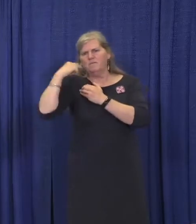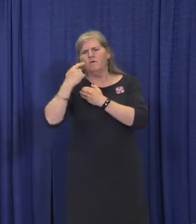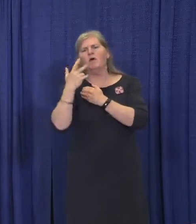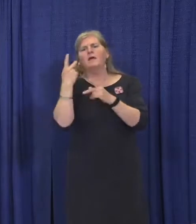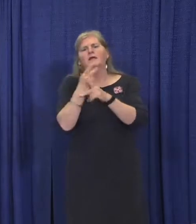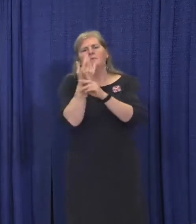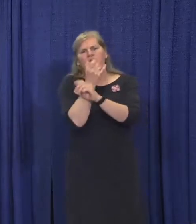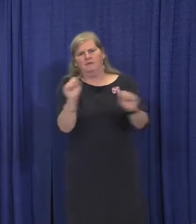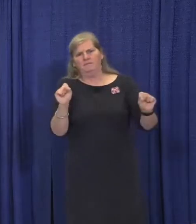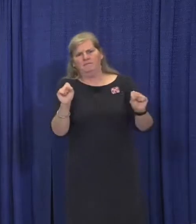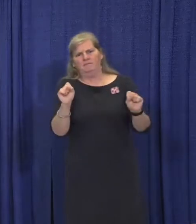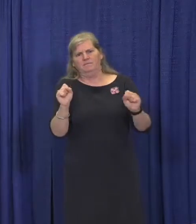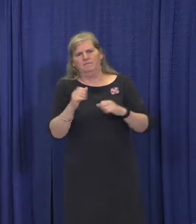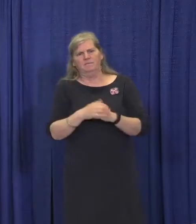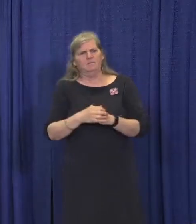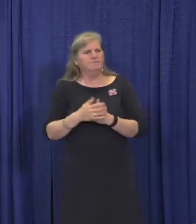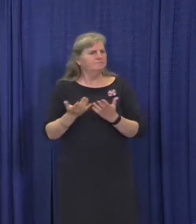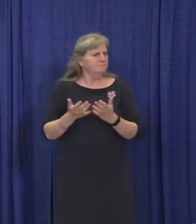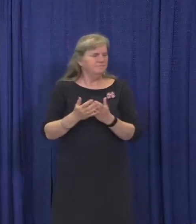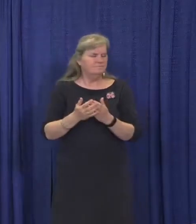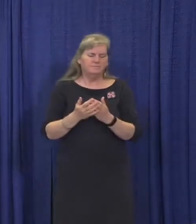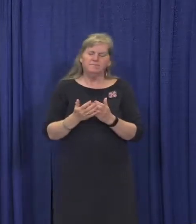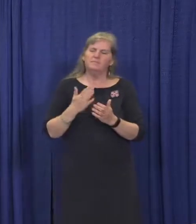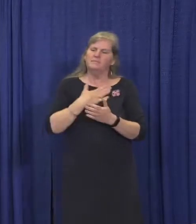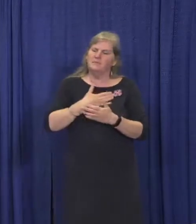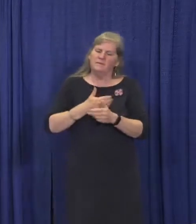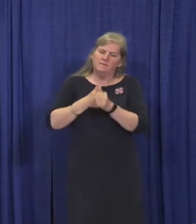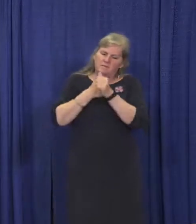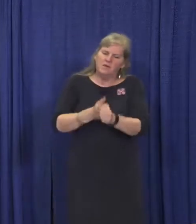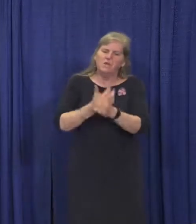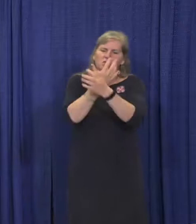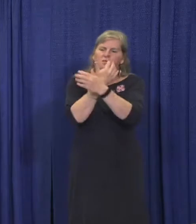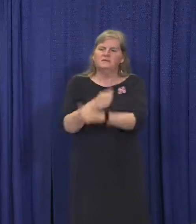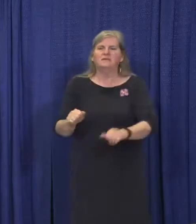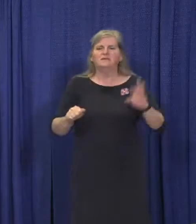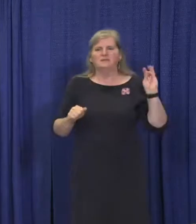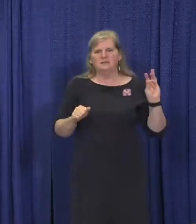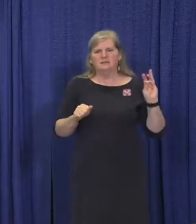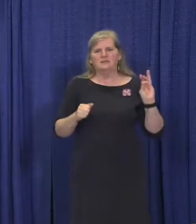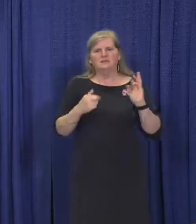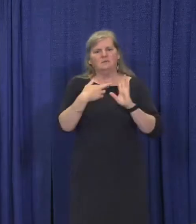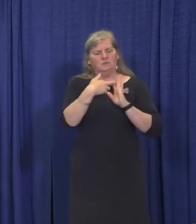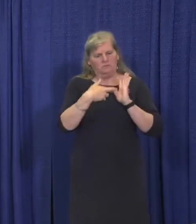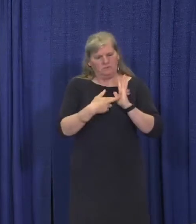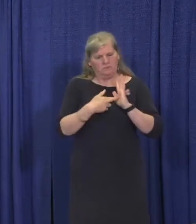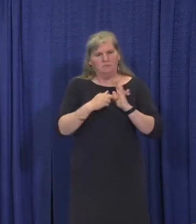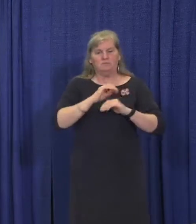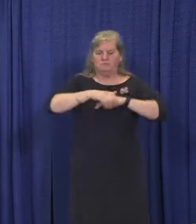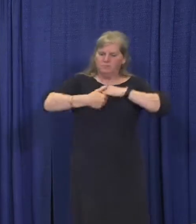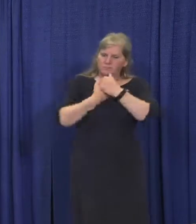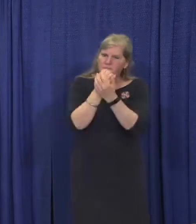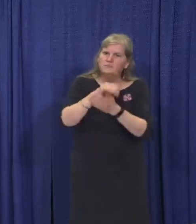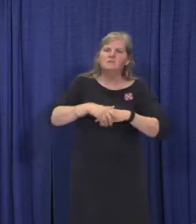keeping this territory safe. Police practice safe sex and wash your hands often and